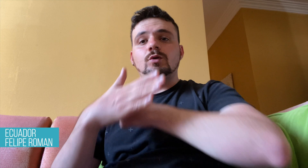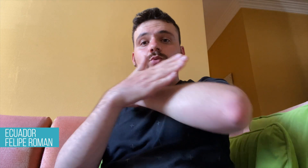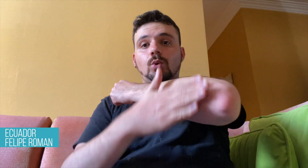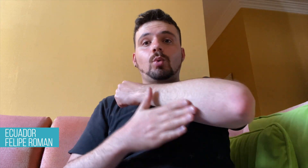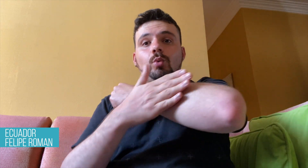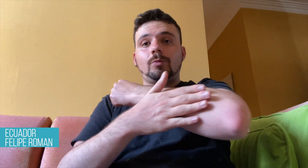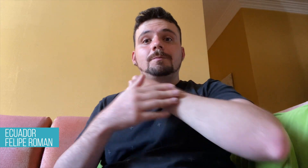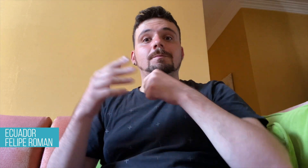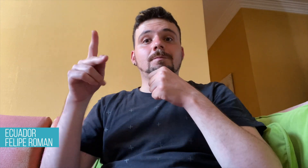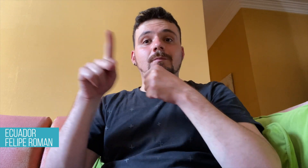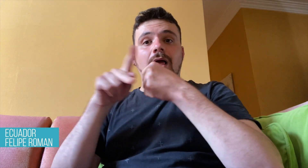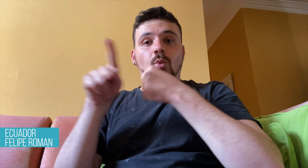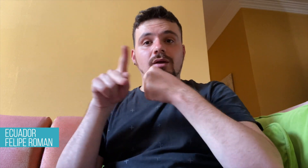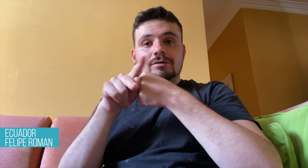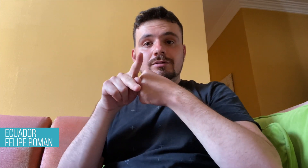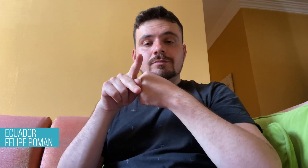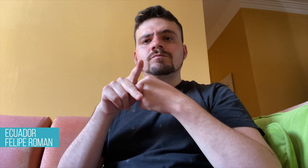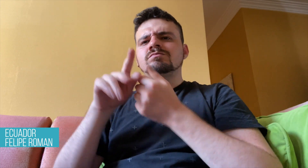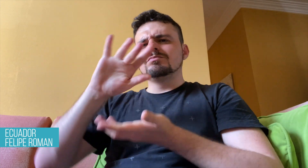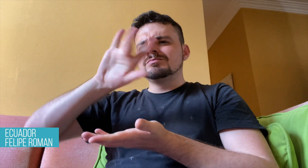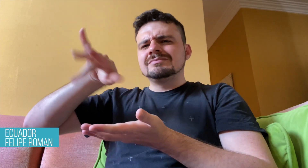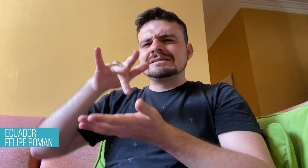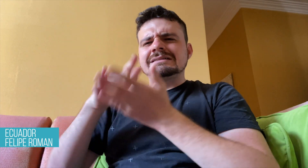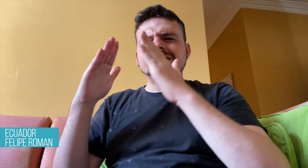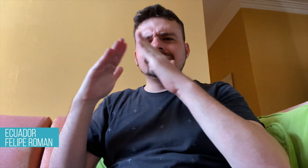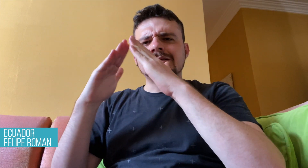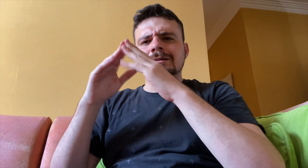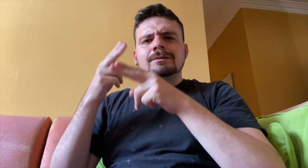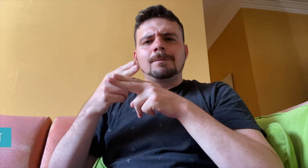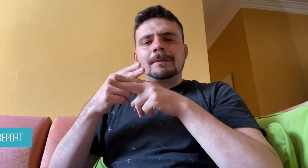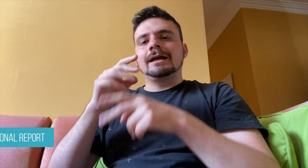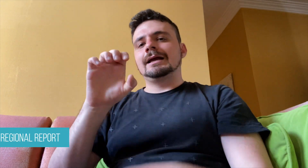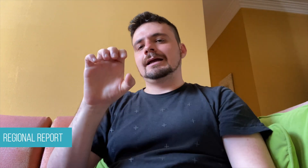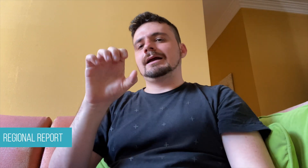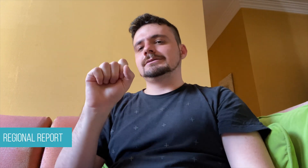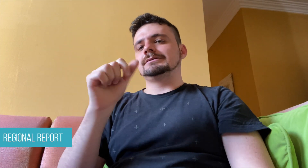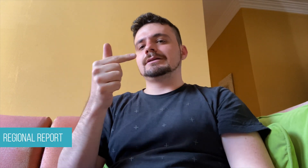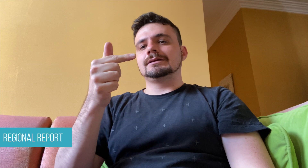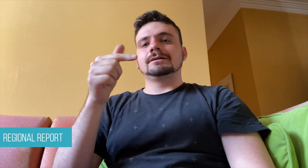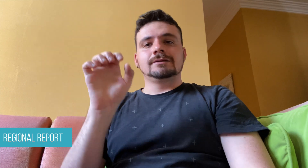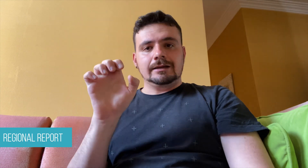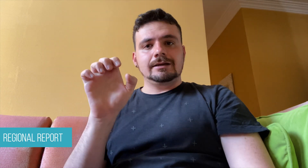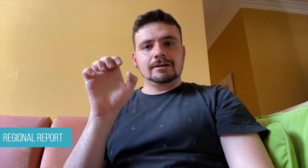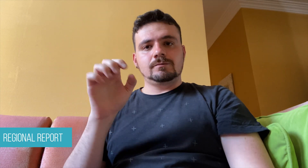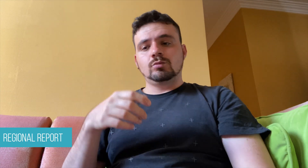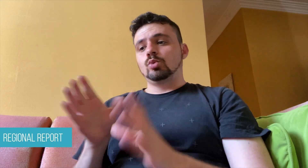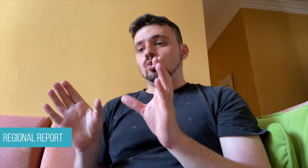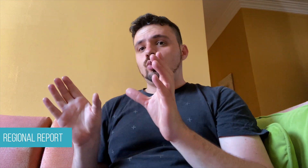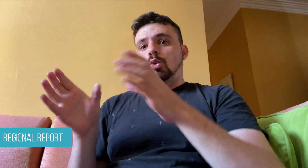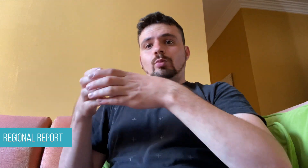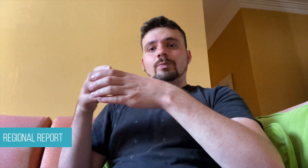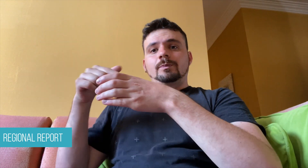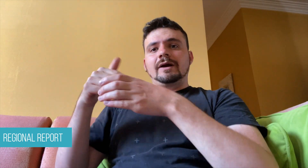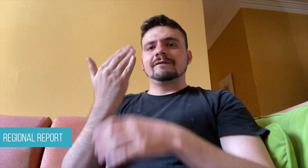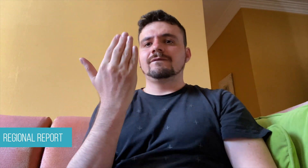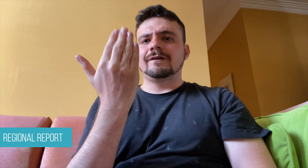In the country of Paraguay, in a city named Este, a group